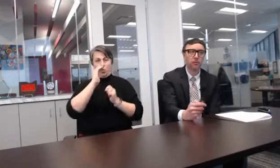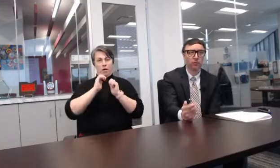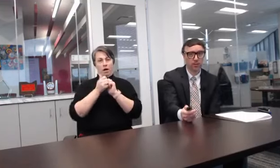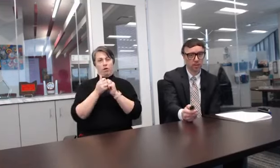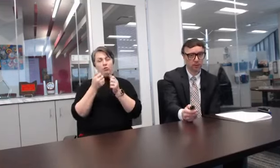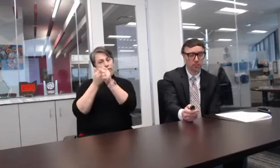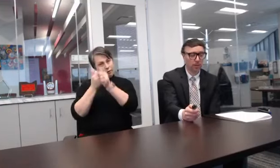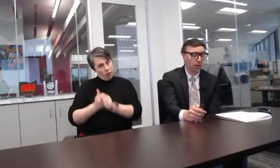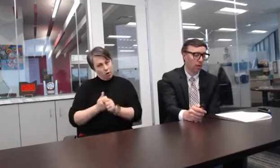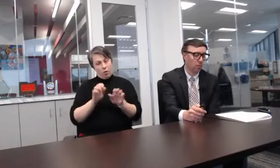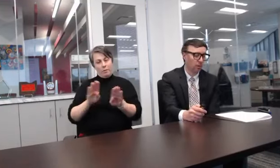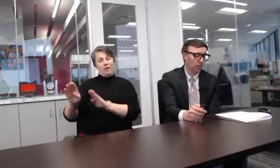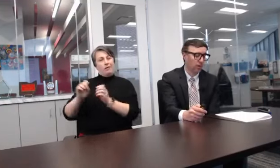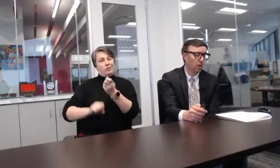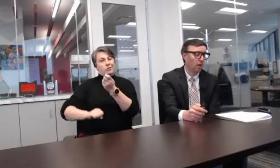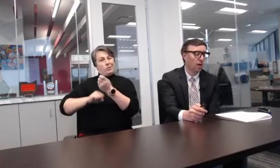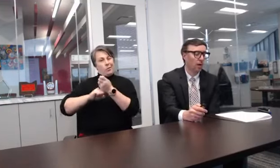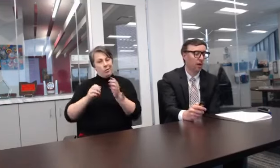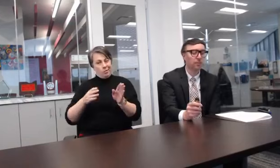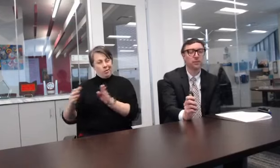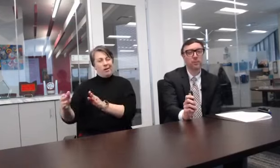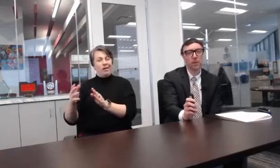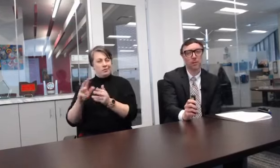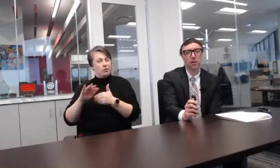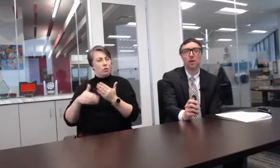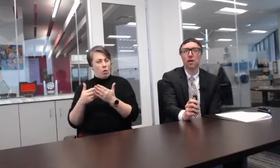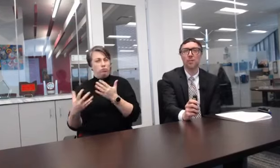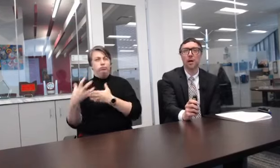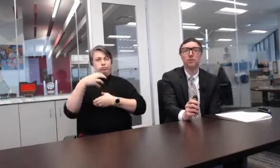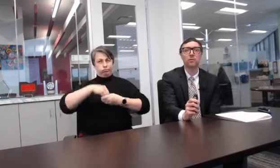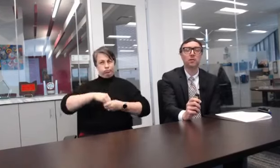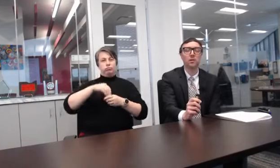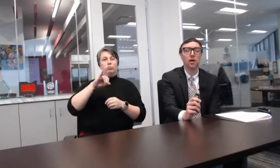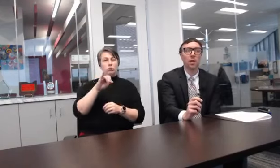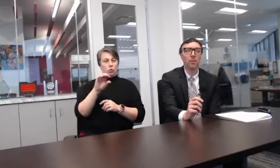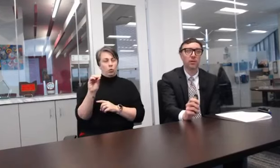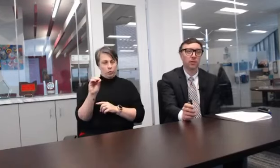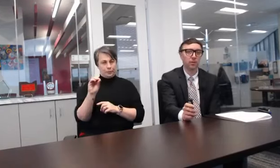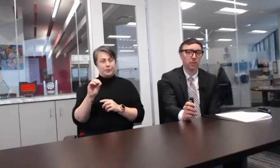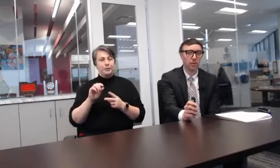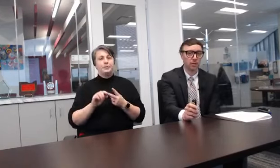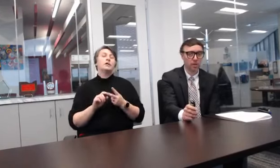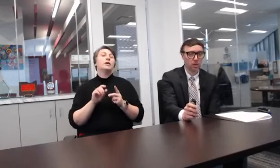So that's covered by the IO Waiver. Something I'm gonna talk about a little bit later